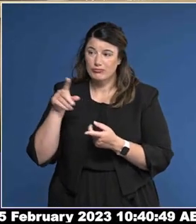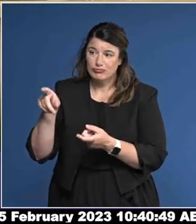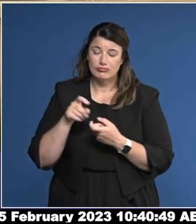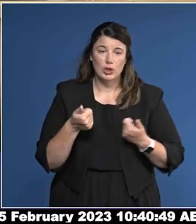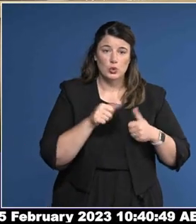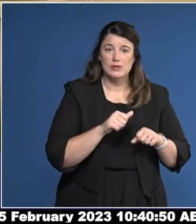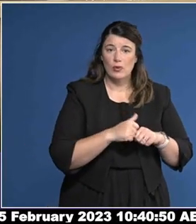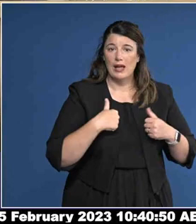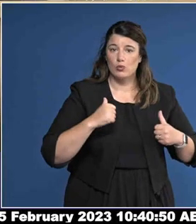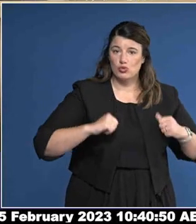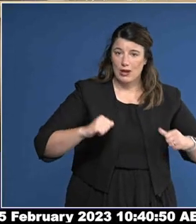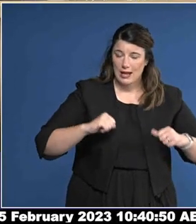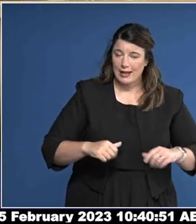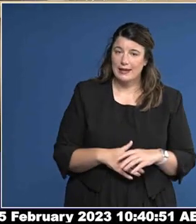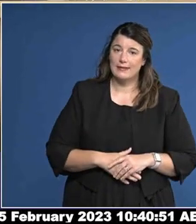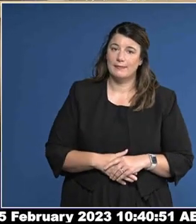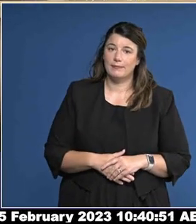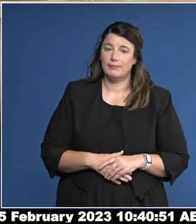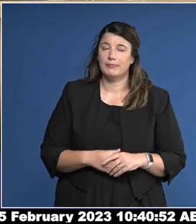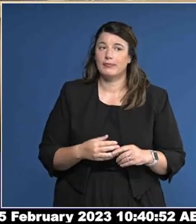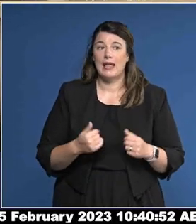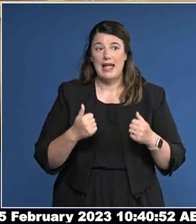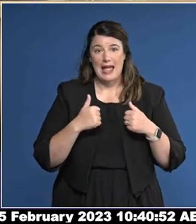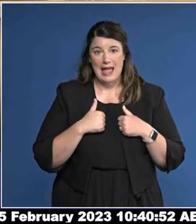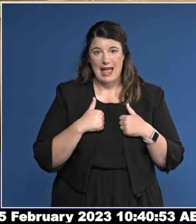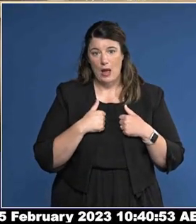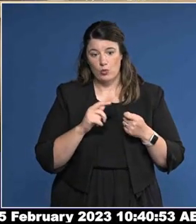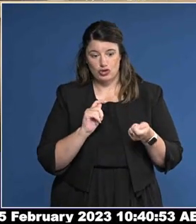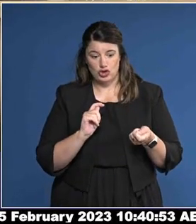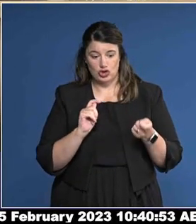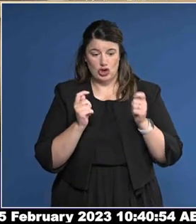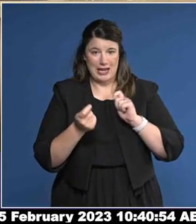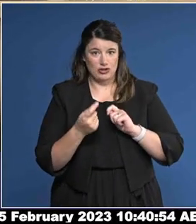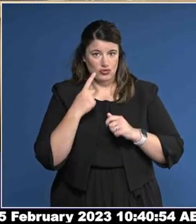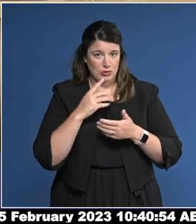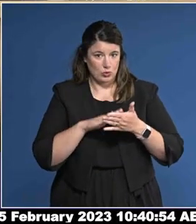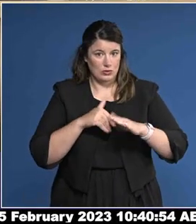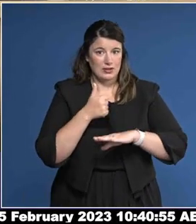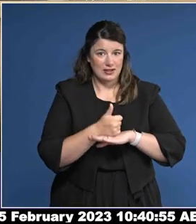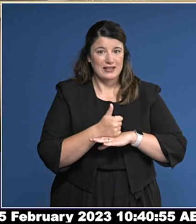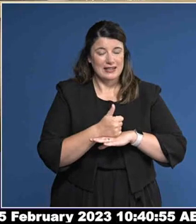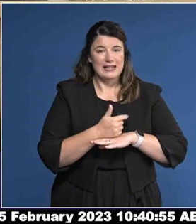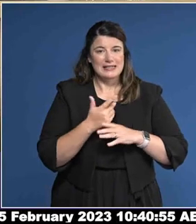I think part of the issue for Afford is that part of the change that we have been trying to implement is also significant cultural change in the organisation.